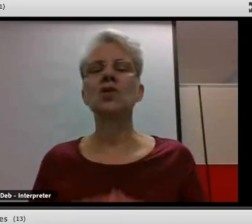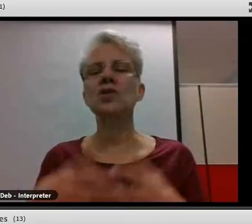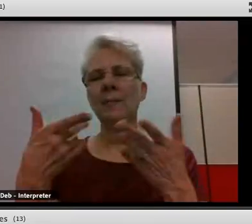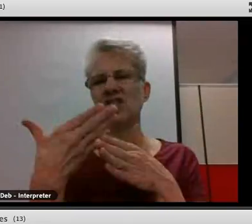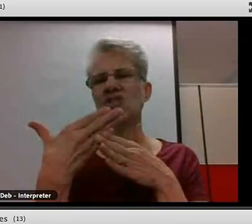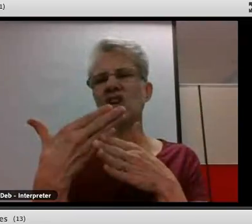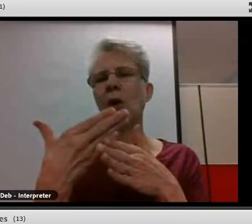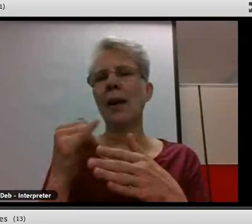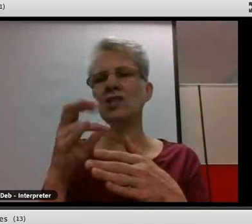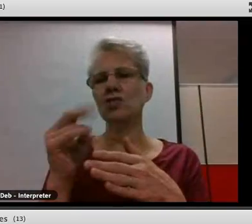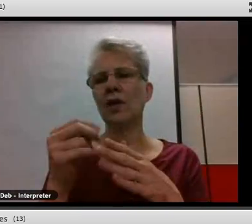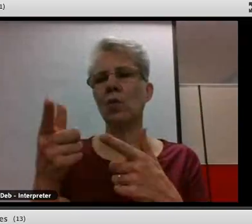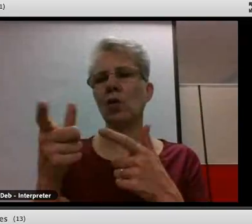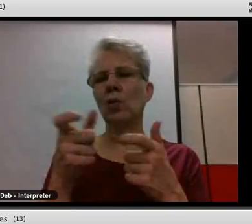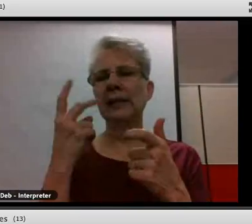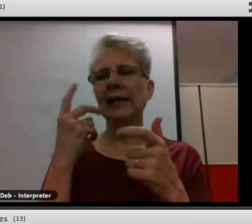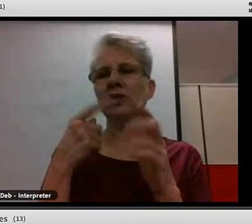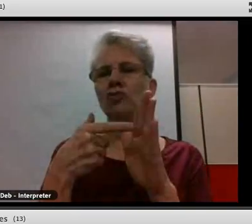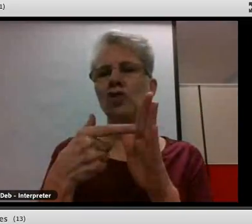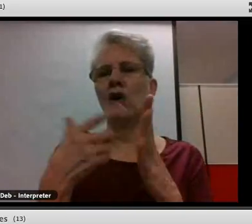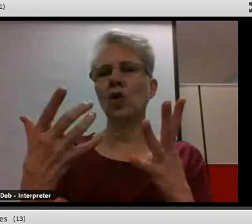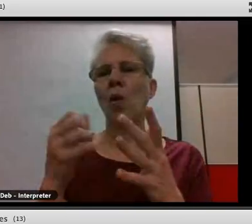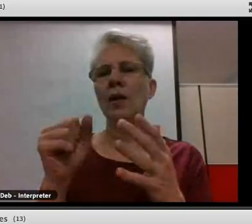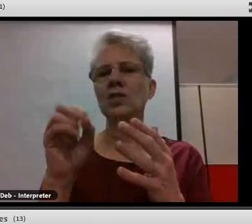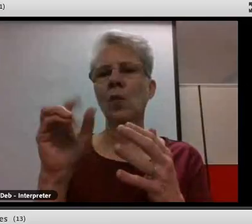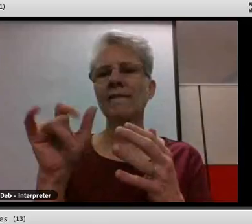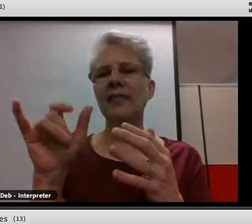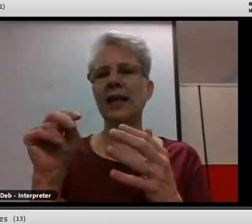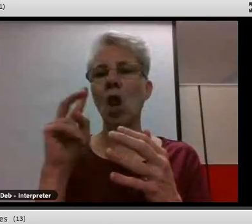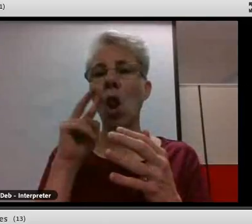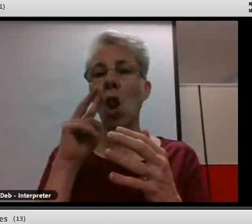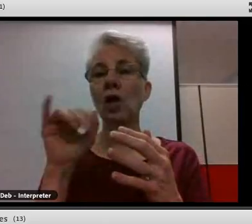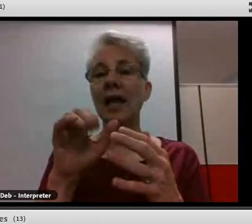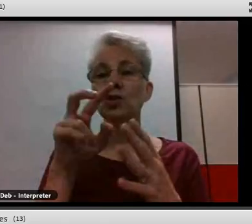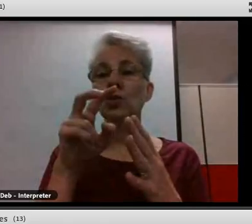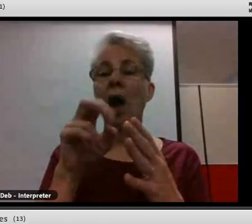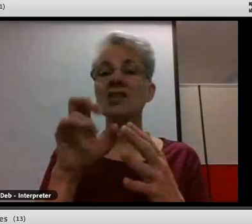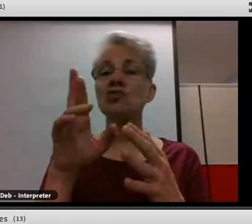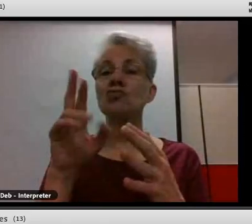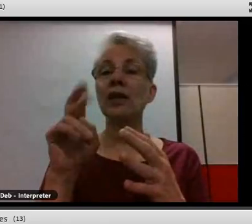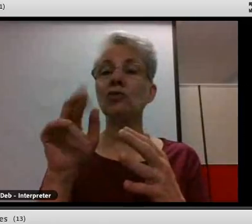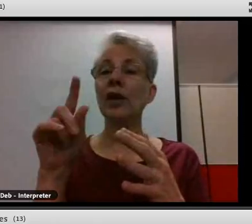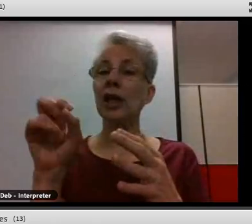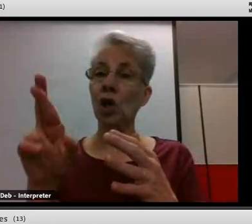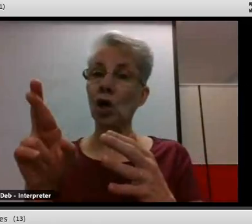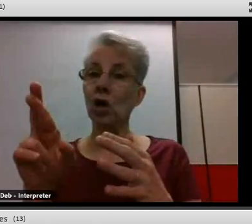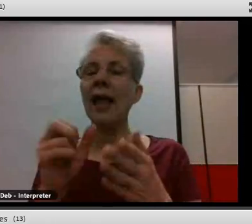or technology or a computer? It's also important it's the law.